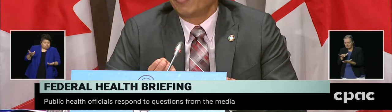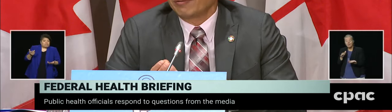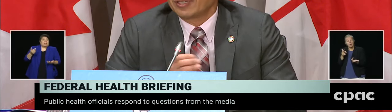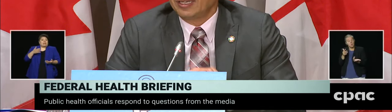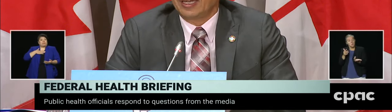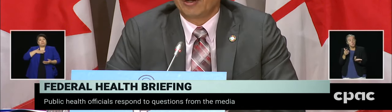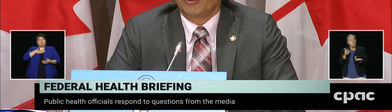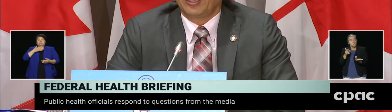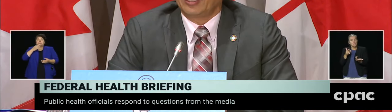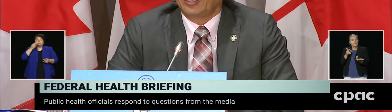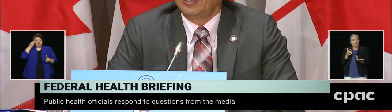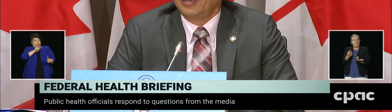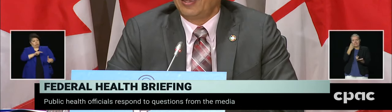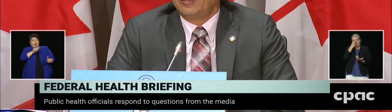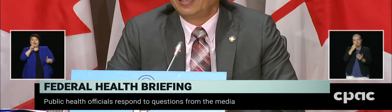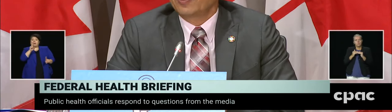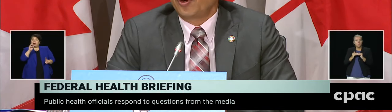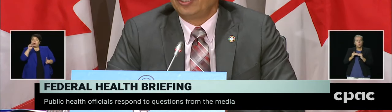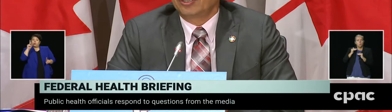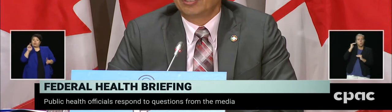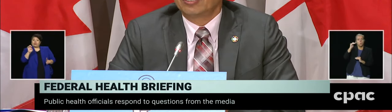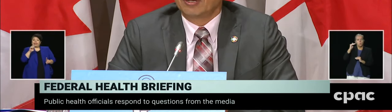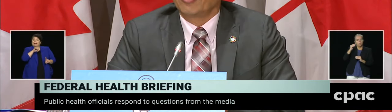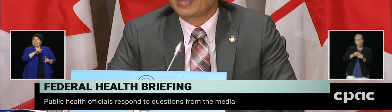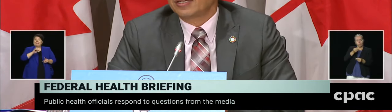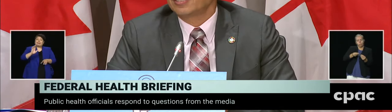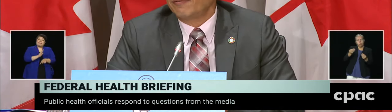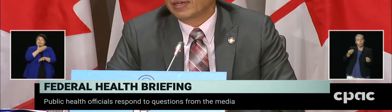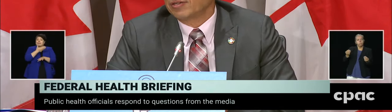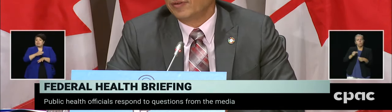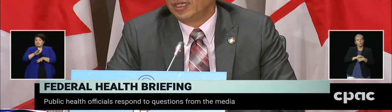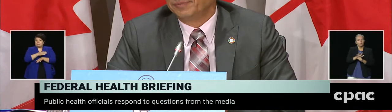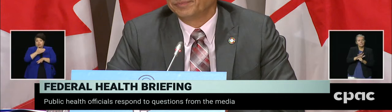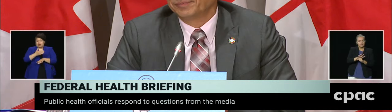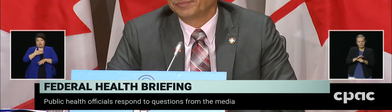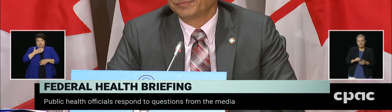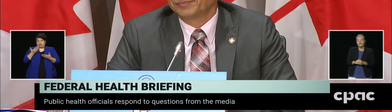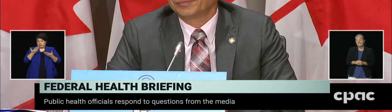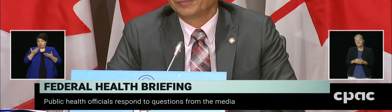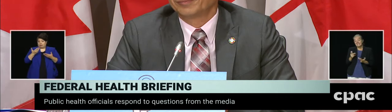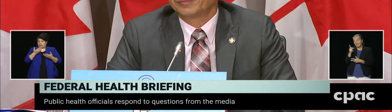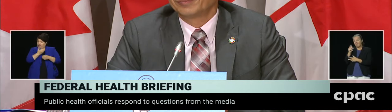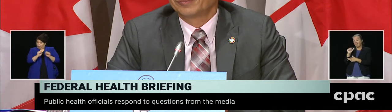ACTIVITY, IN MY VIEW I THINK KARAOKE, JUST THE NATURE OF KARAOKE, WHICH INVOLVES SINGING,